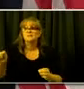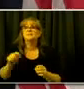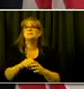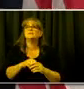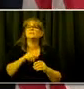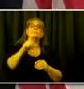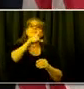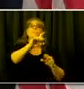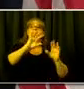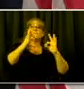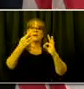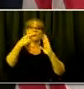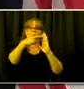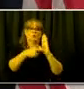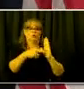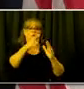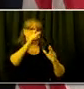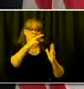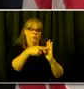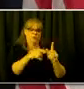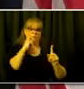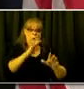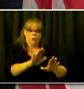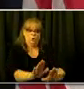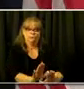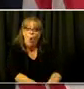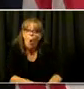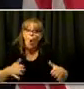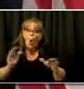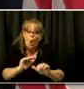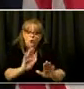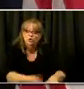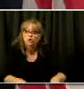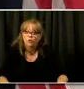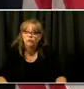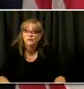and ran a charter school network uh and has a parent of an eight-year-old and a six-year-old